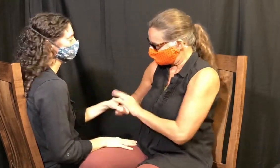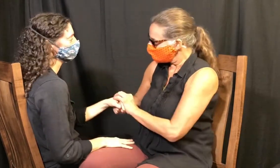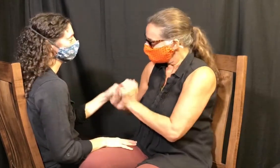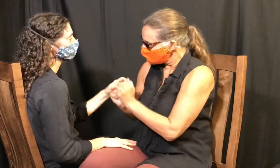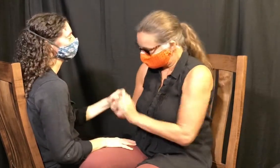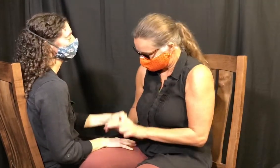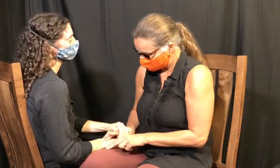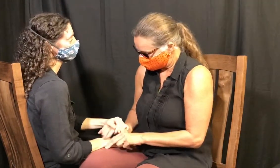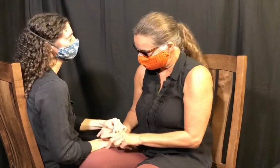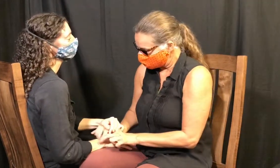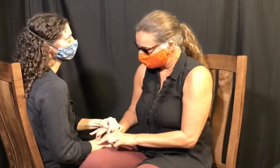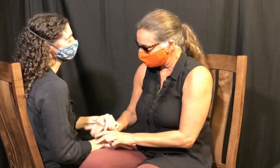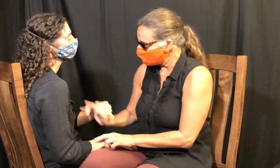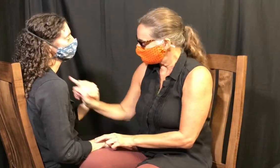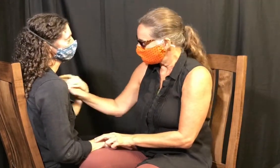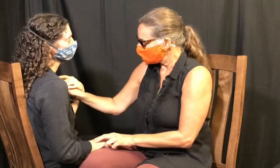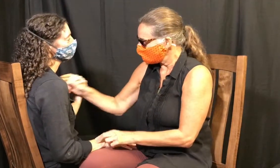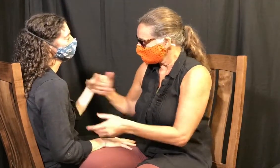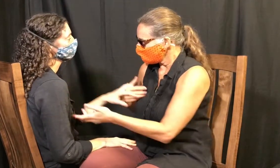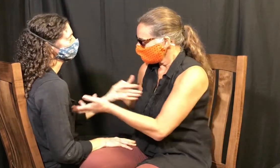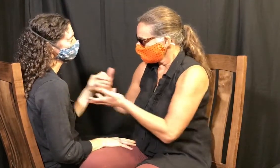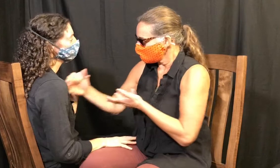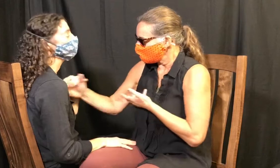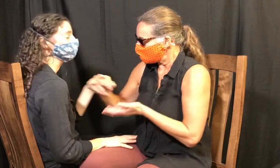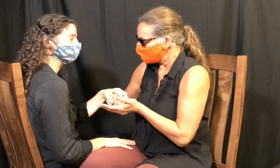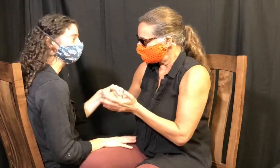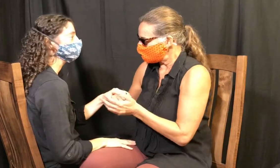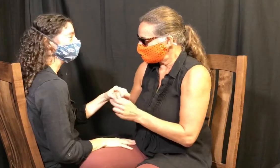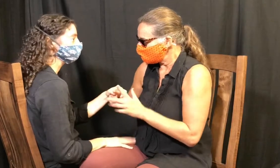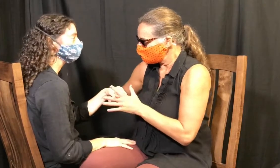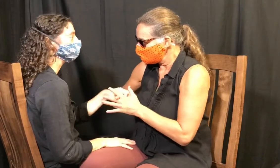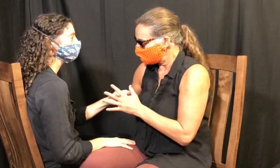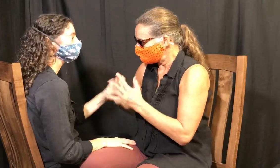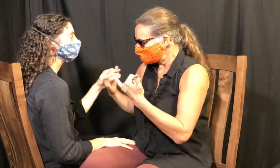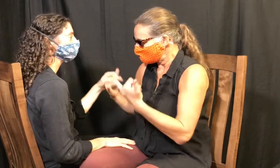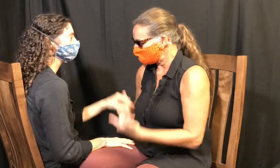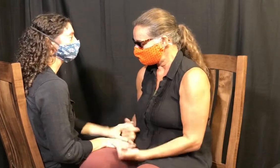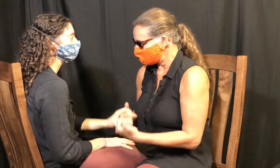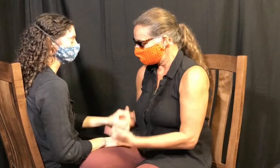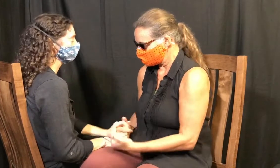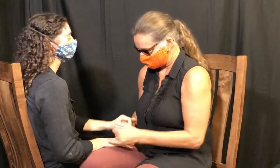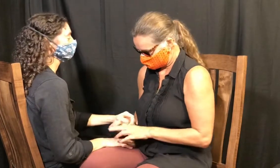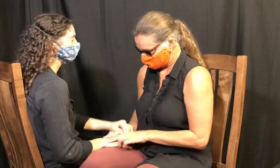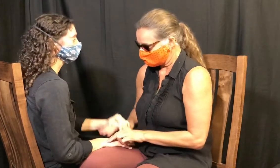you didn't sit alone in the other room, but rather you stayed with me in co-presence each step of the way.